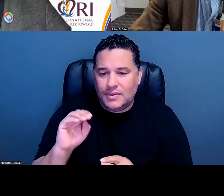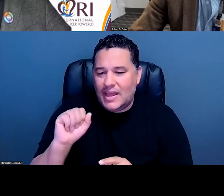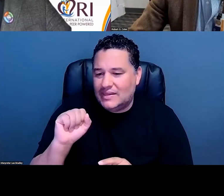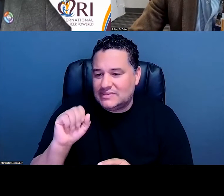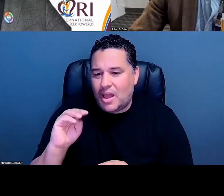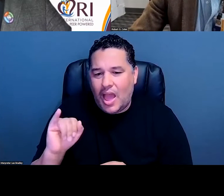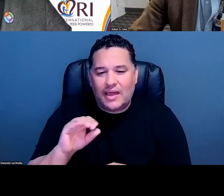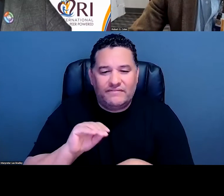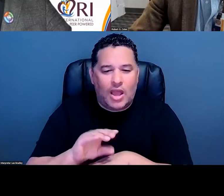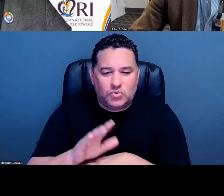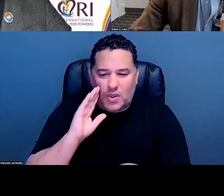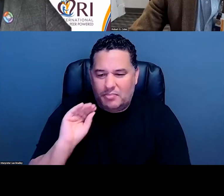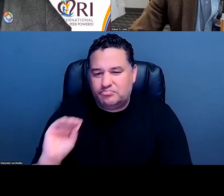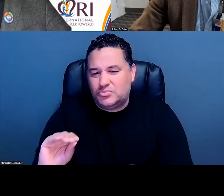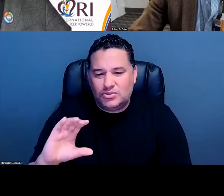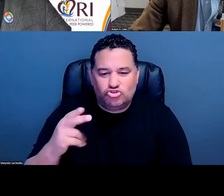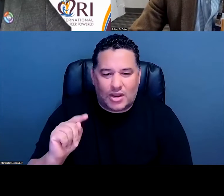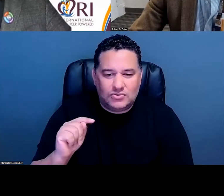ADDRESSING BREAKTHROUGH SYMPTOMS, SMI